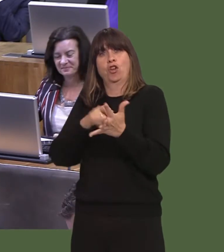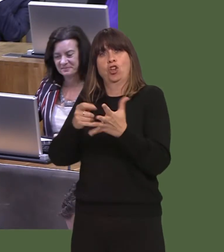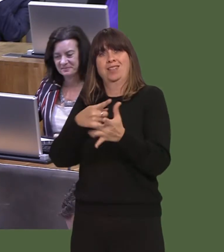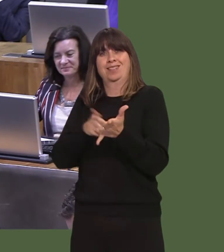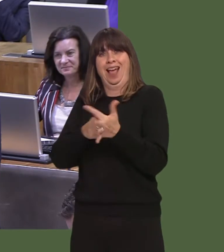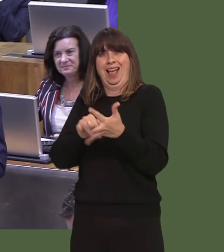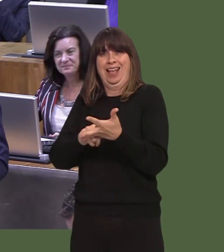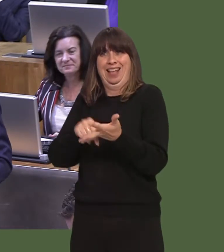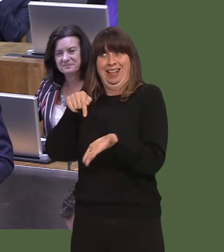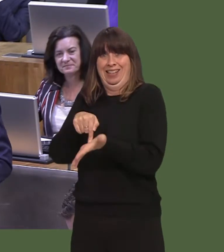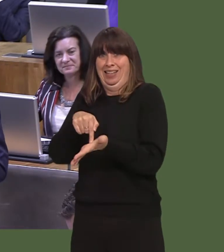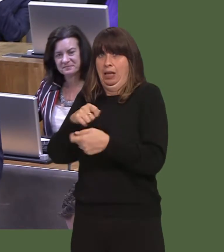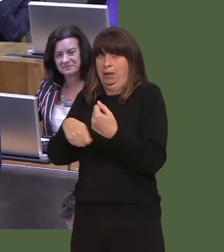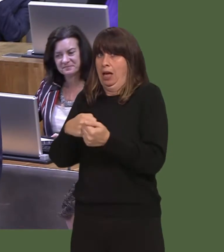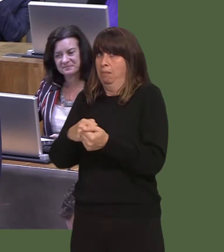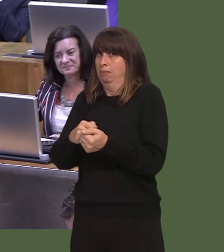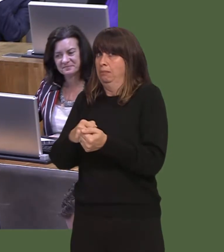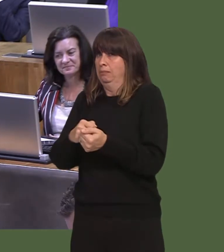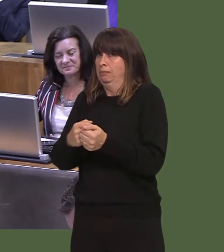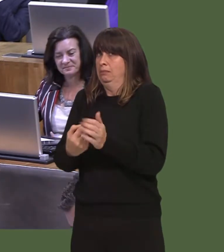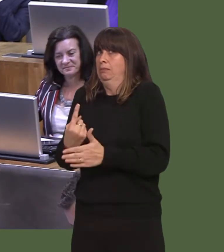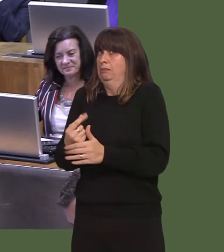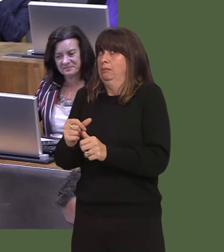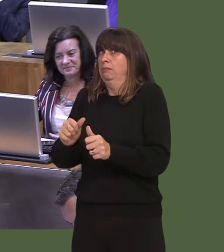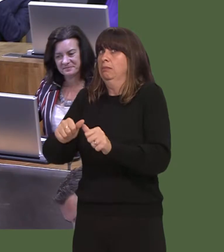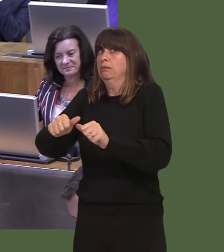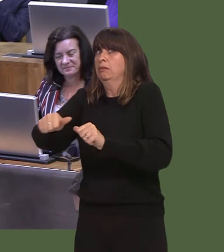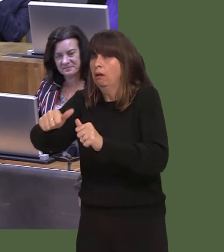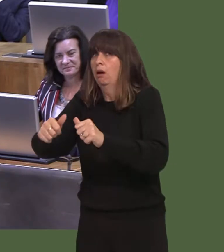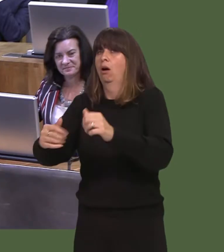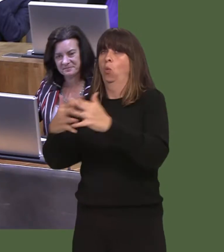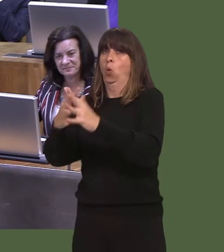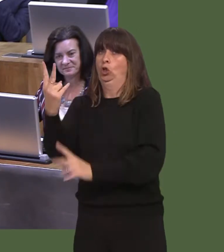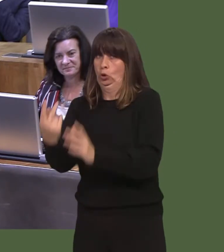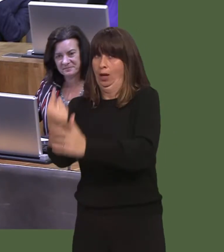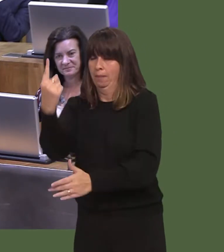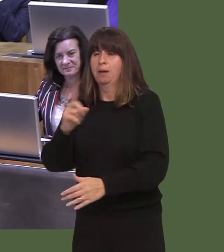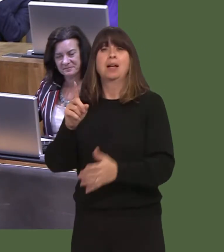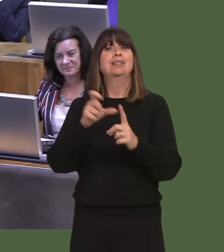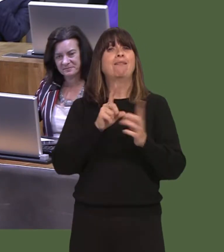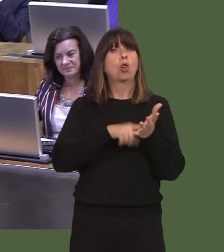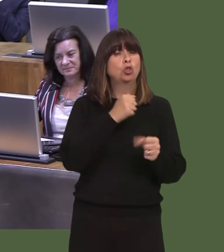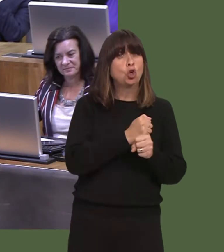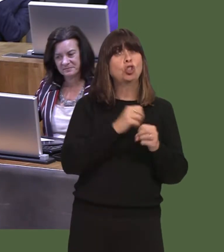It's significant to Wales, of course, because there were two Welshmen involvedóDavid Lloyd George and Billy Hughes.